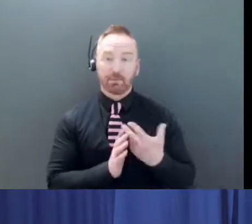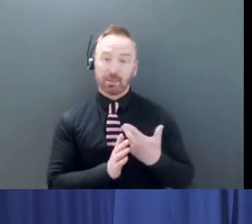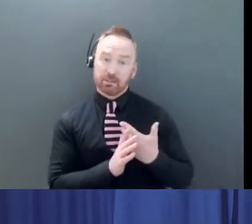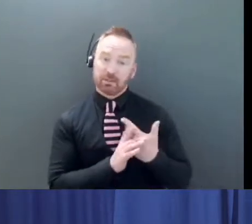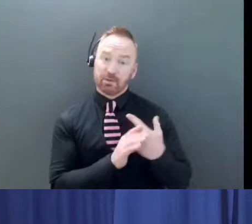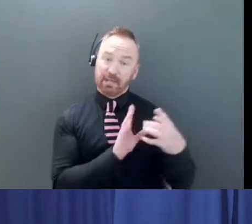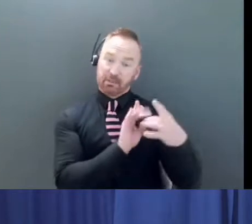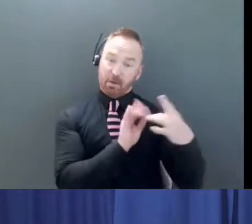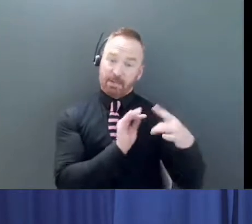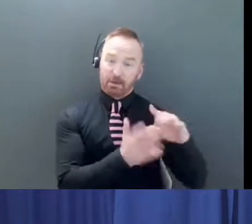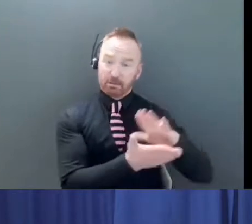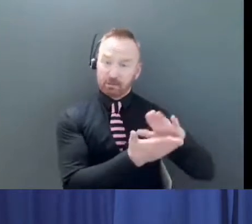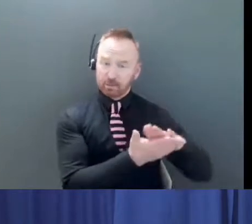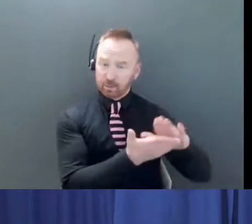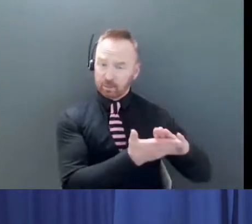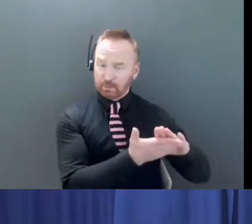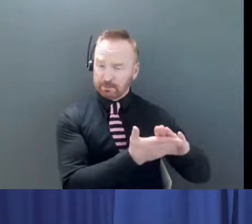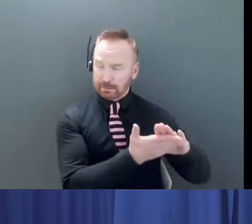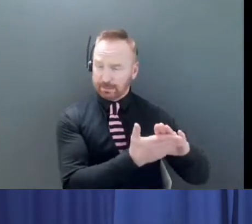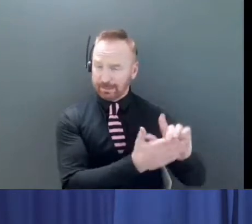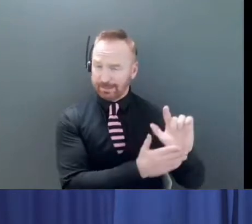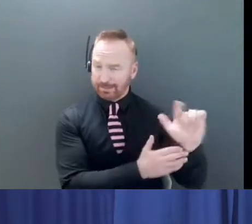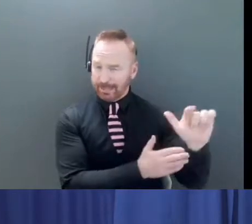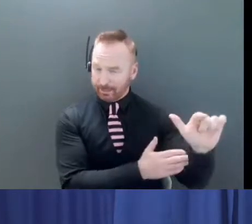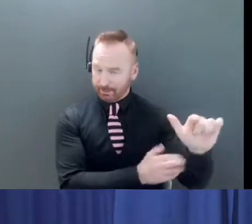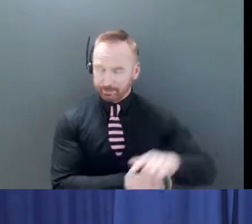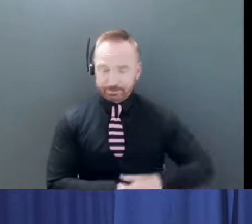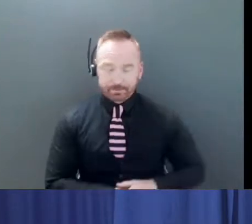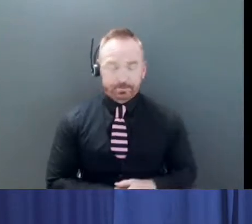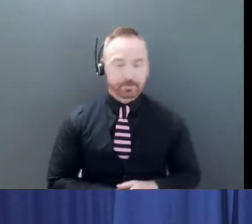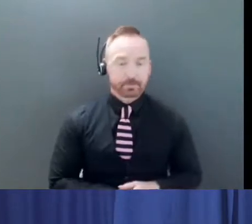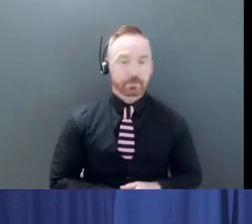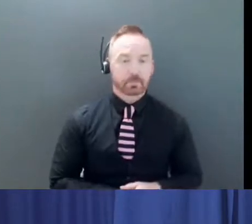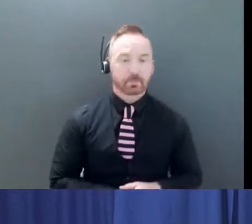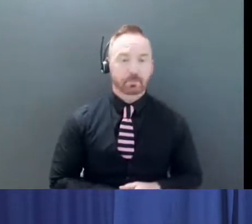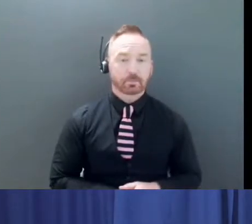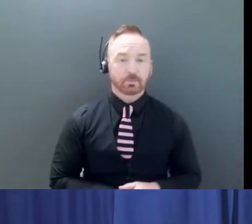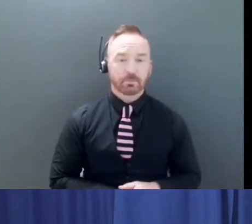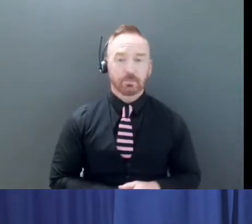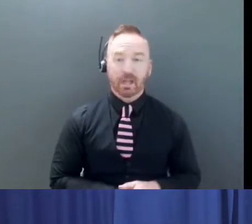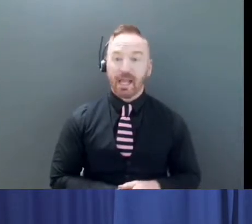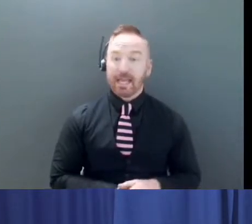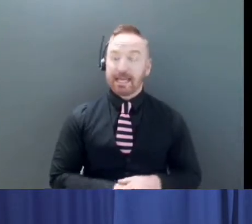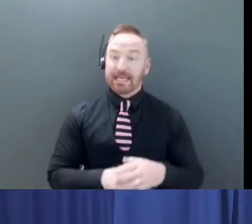This is another landmark day today as we continue our transition from pandemic to